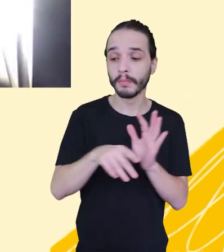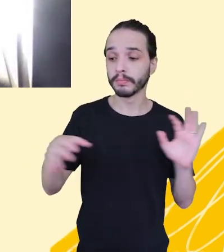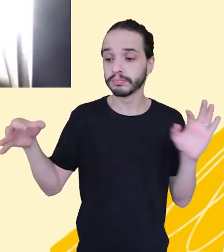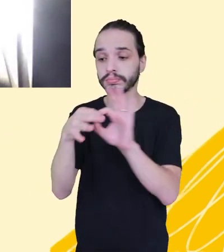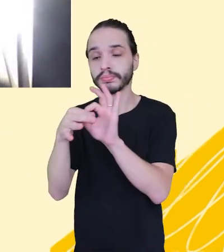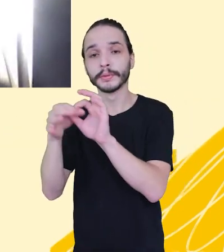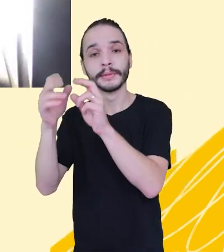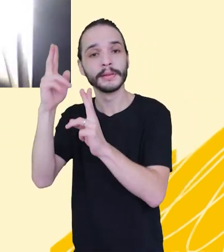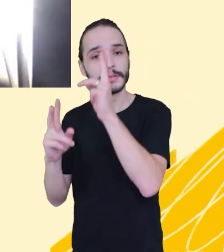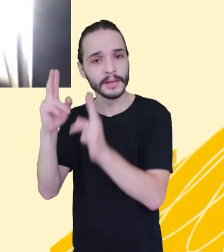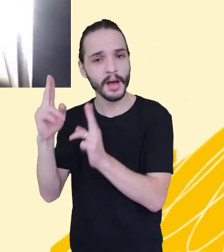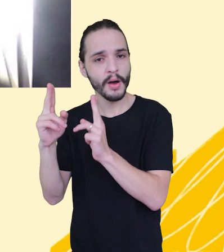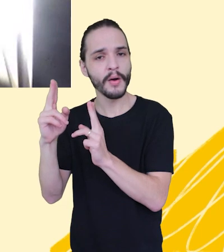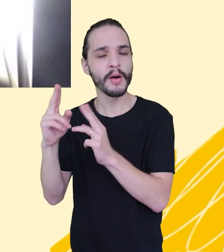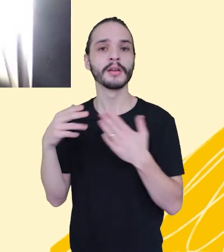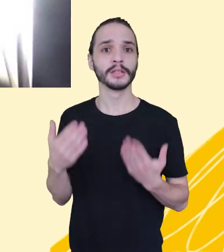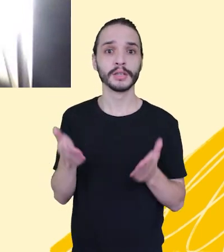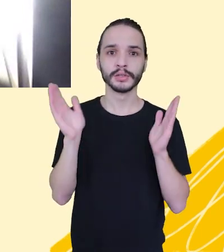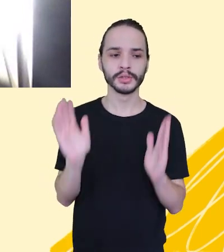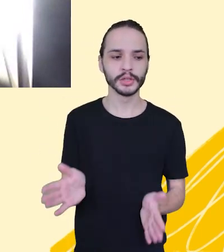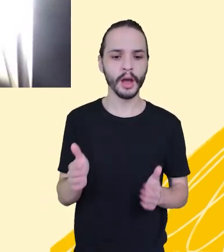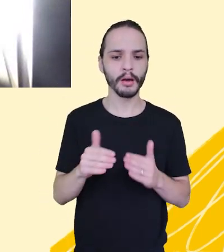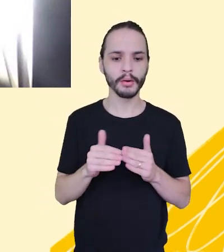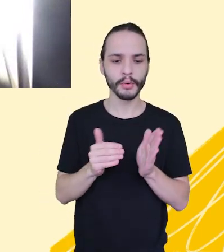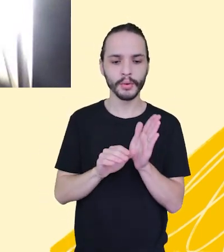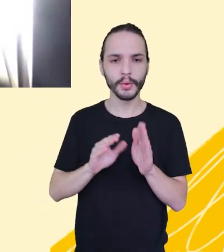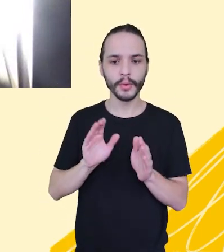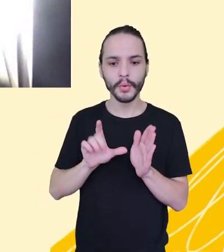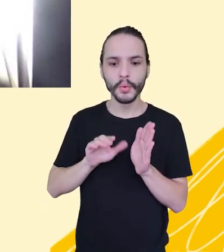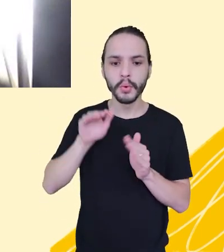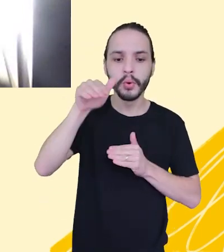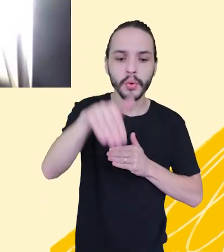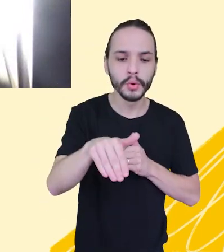And I'm quite far in this process, quite able right now.